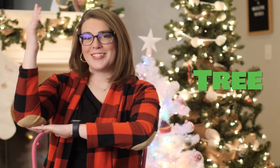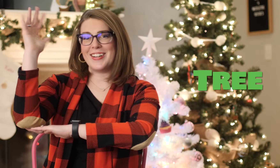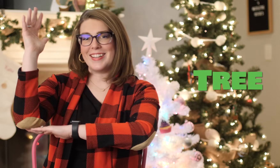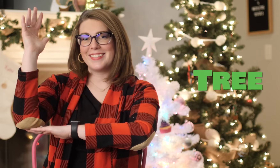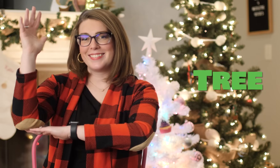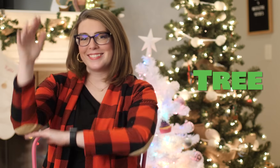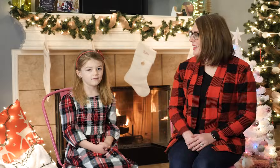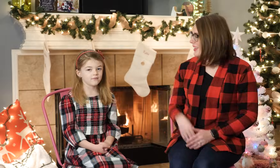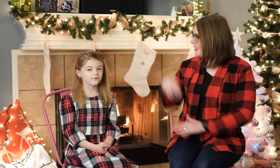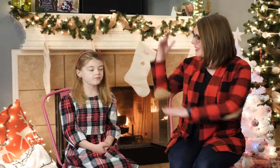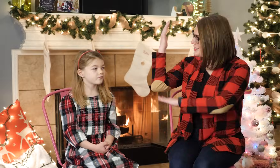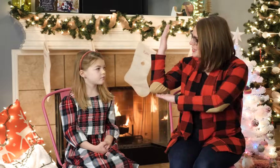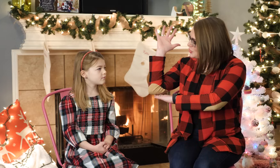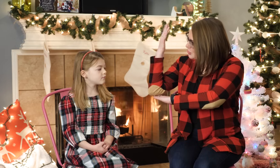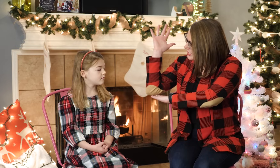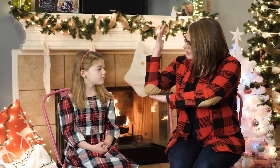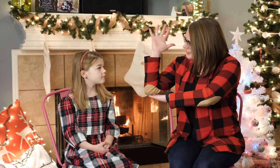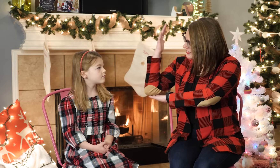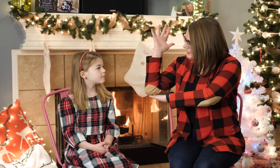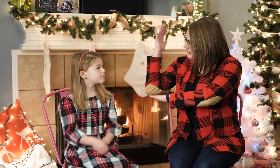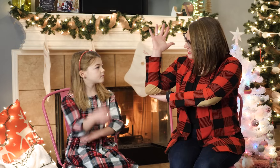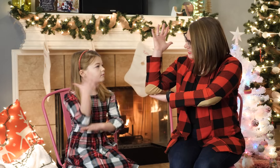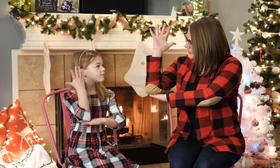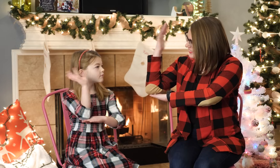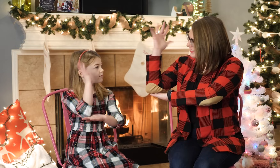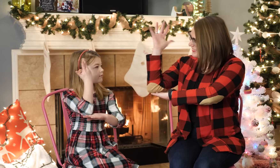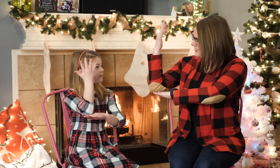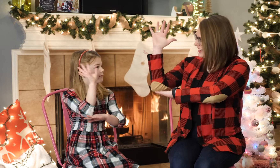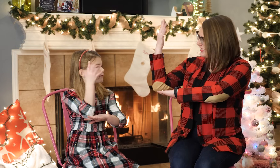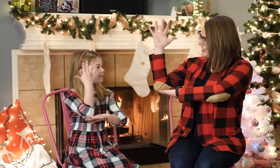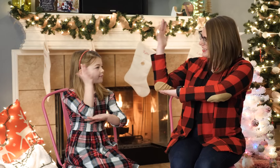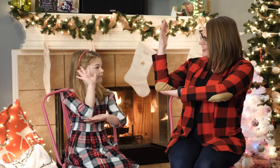TREE Can you sign tree? Very good.